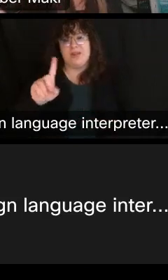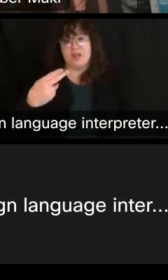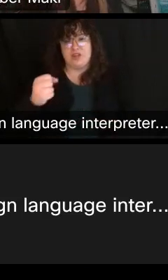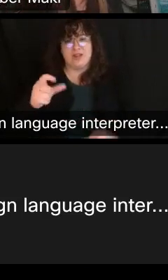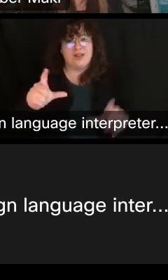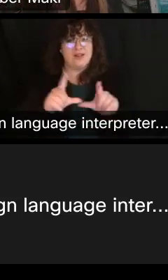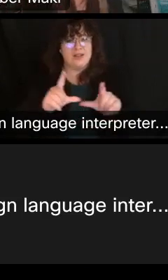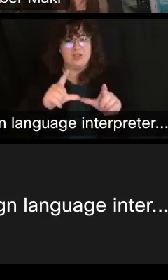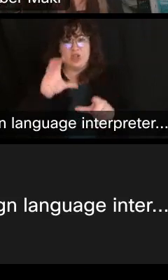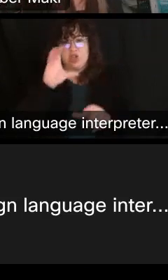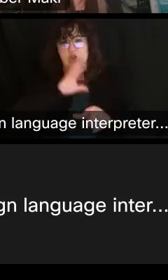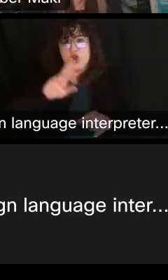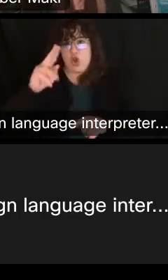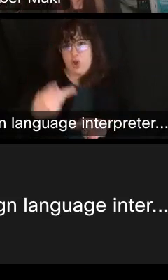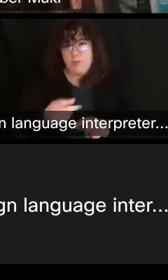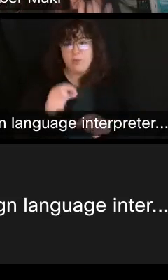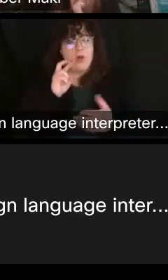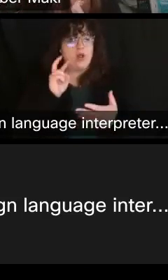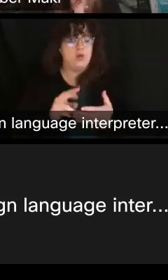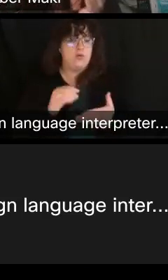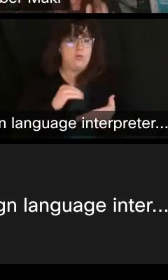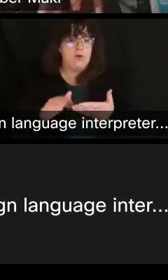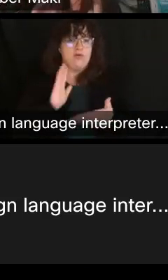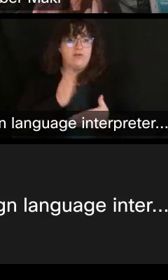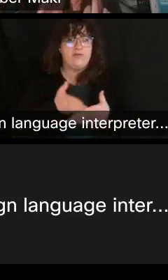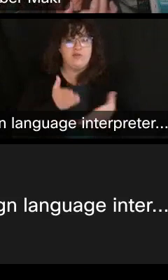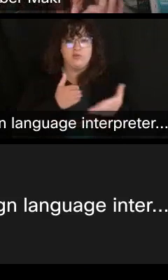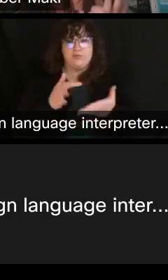called the waiver intervention services which include positive support services,